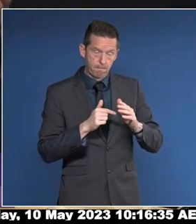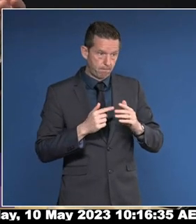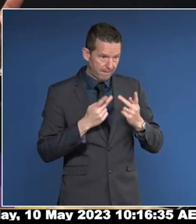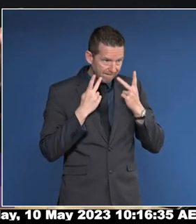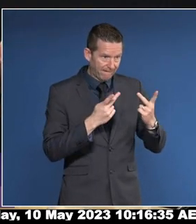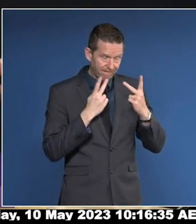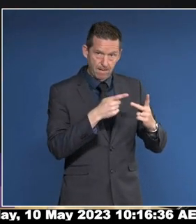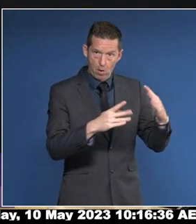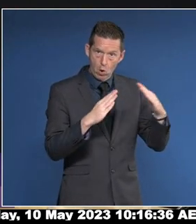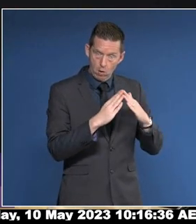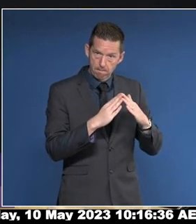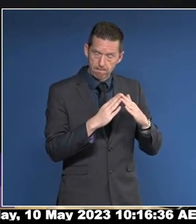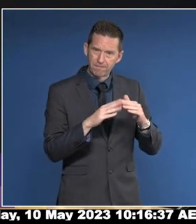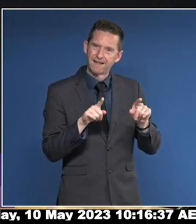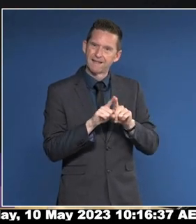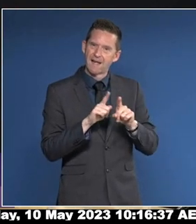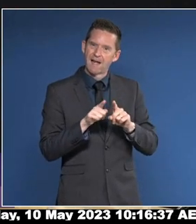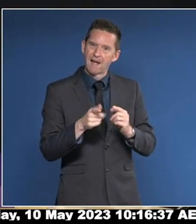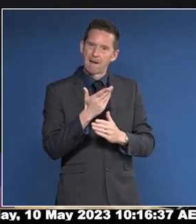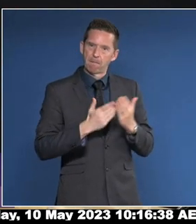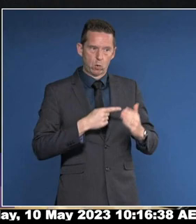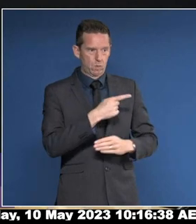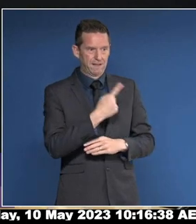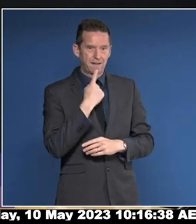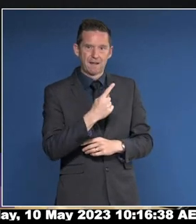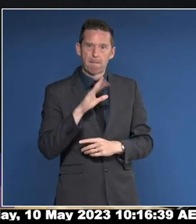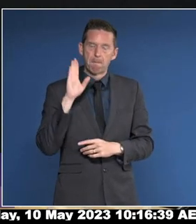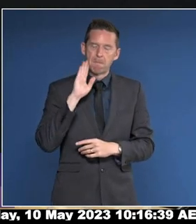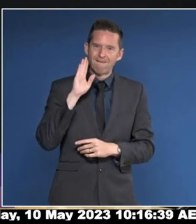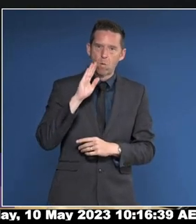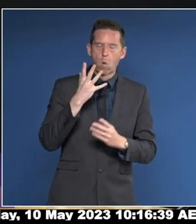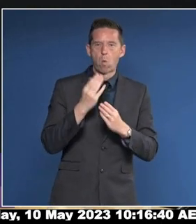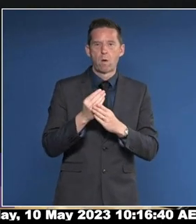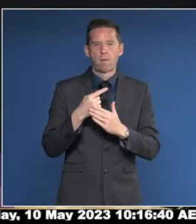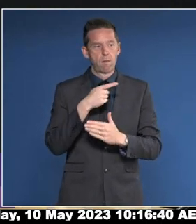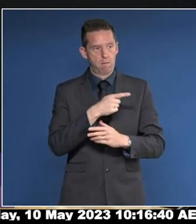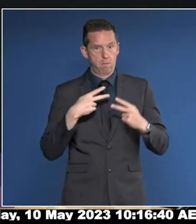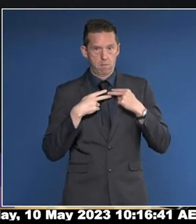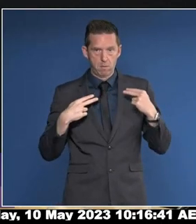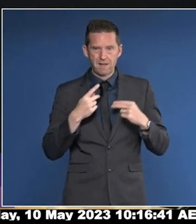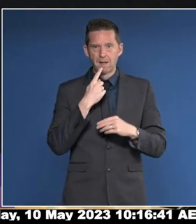the incident you were talking about earlier with Senior Counsel where one of the boys were was seen gnawing on a dog bone.